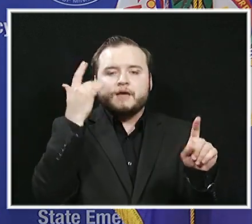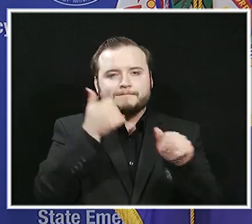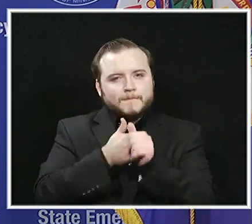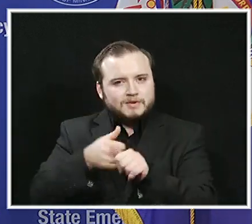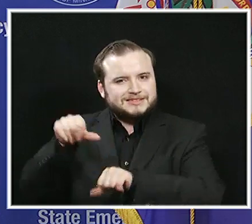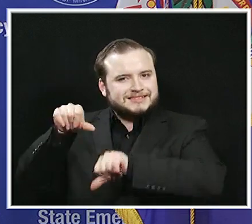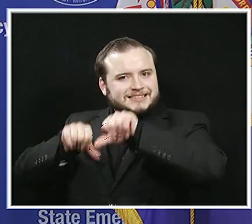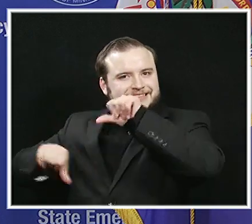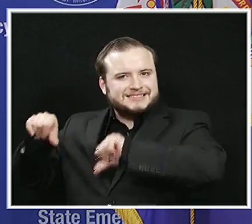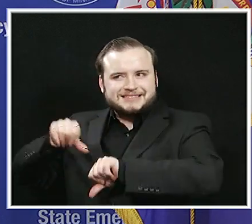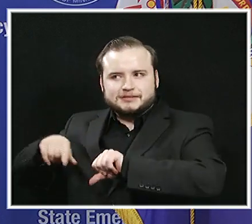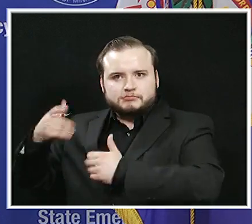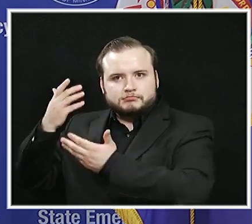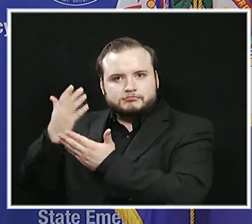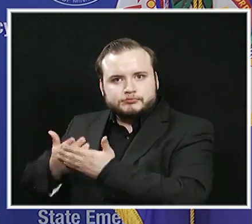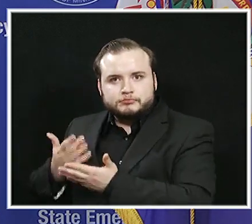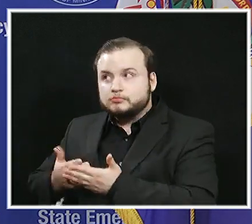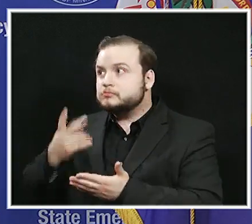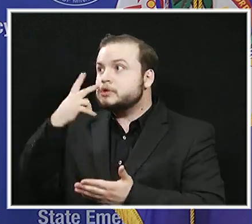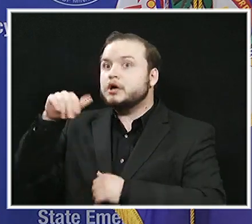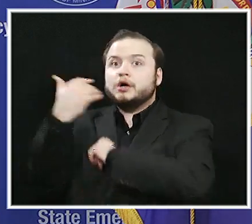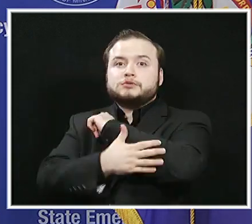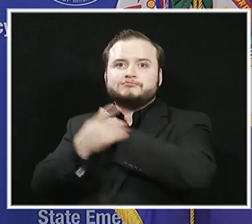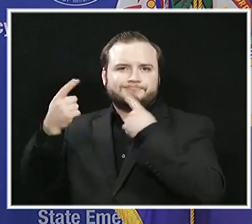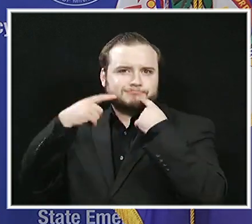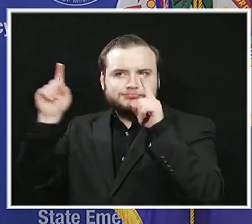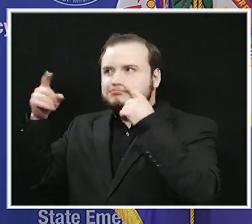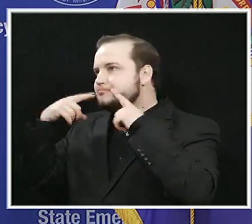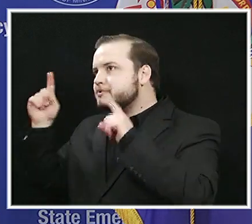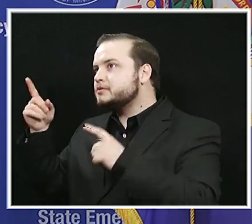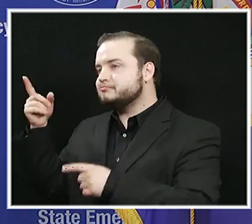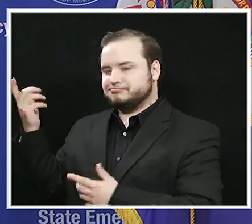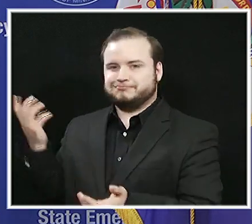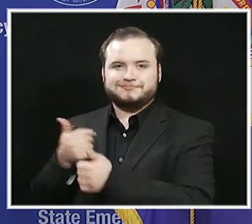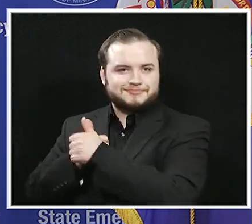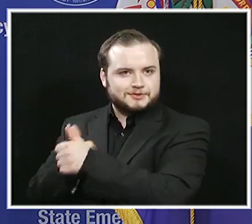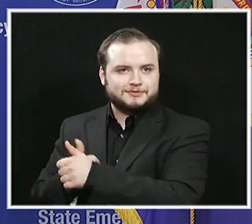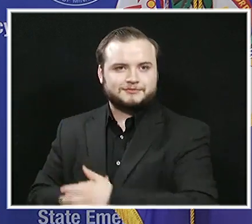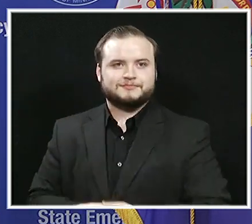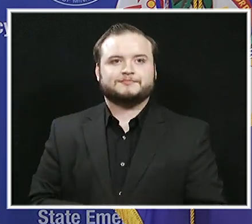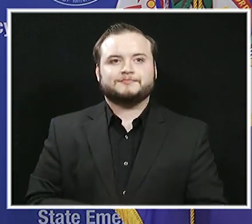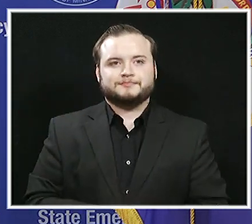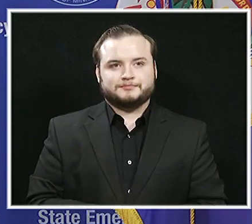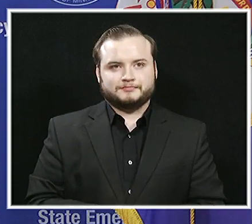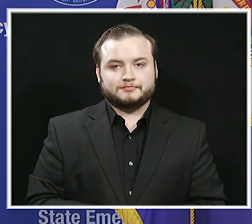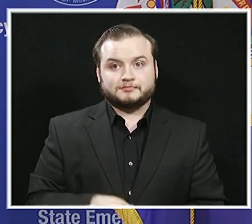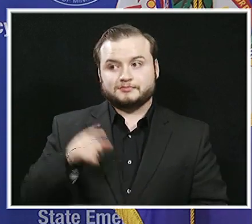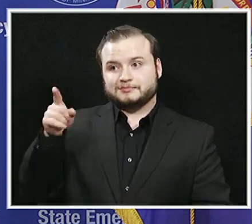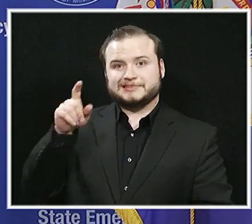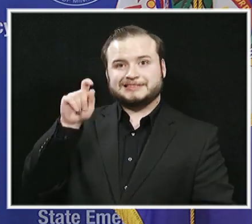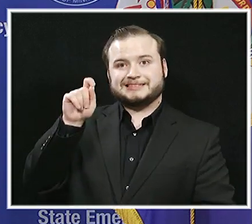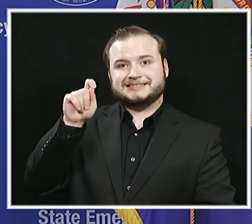in this, there is a social science Ph.D. in this for somebody to figure out why do certain countries adhere